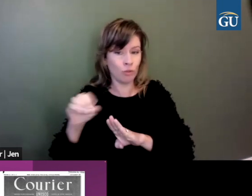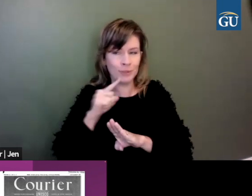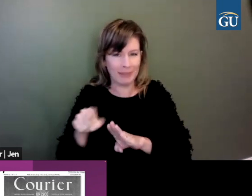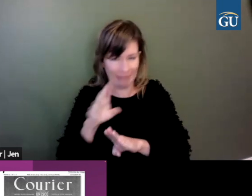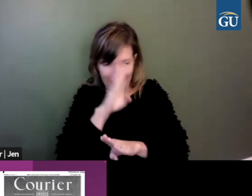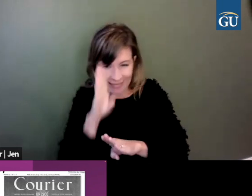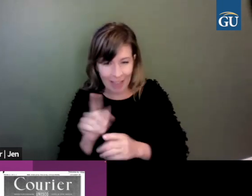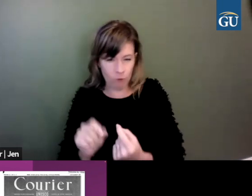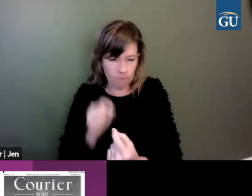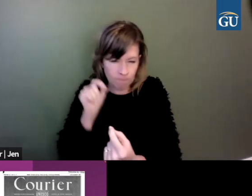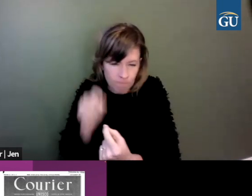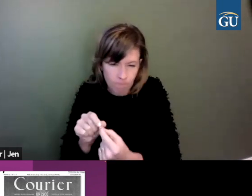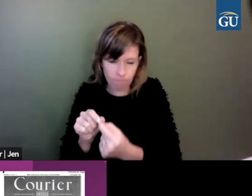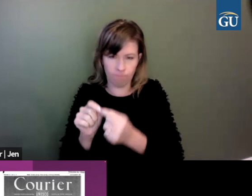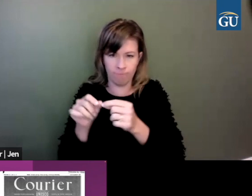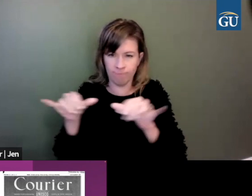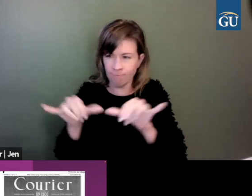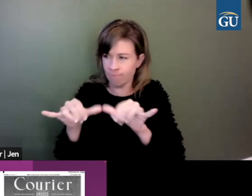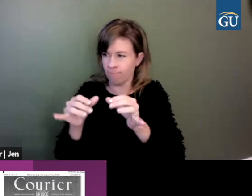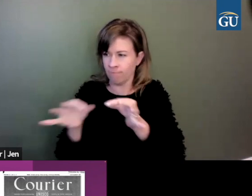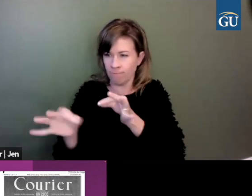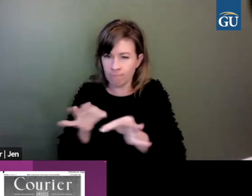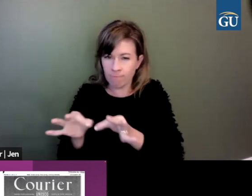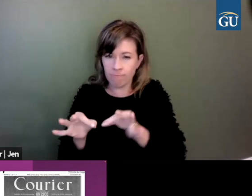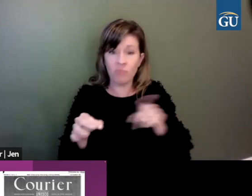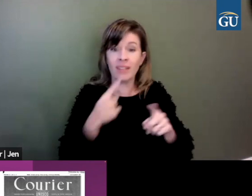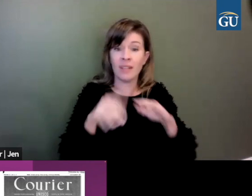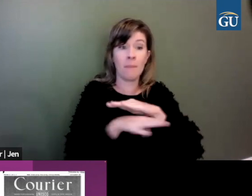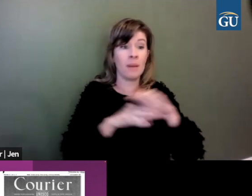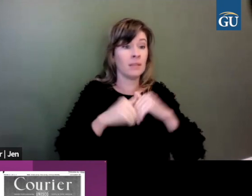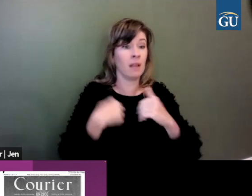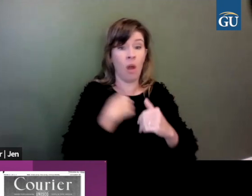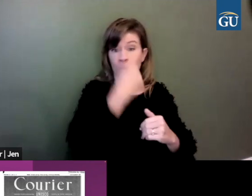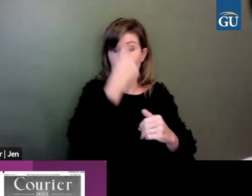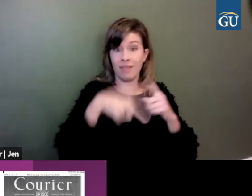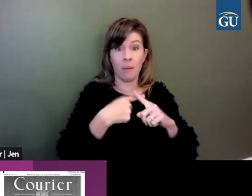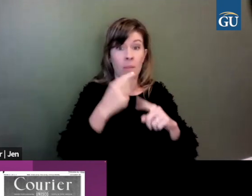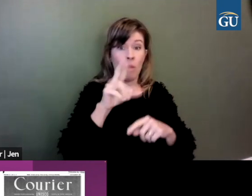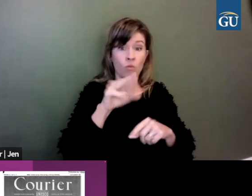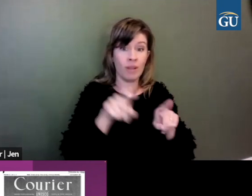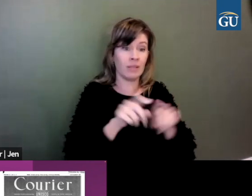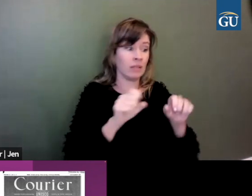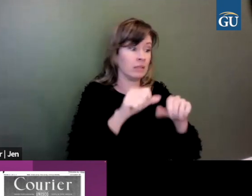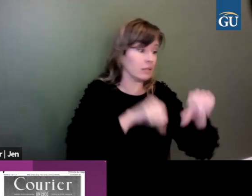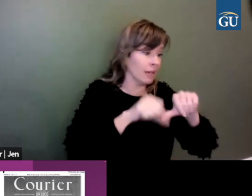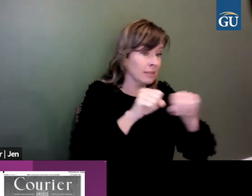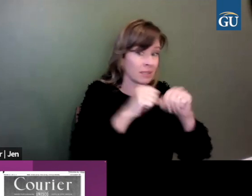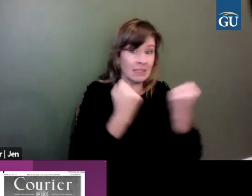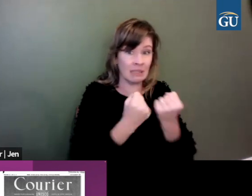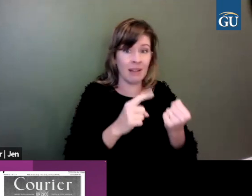which we've been thinking about race both through science and society is often this quote/unquote "myth race,